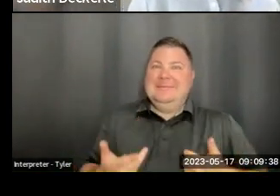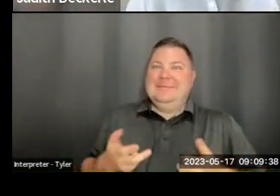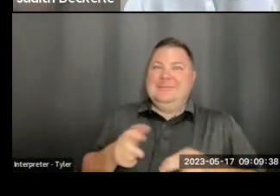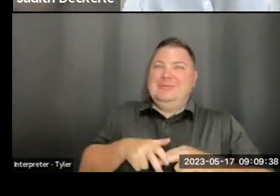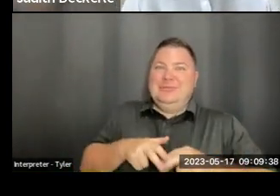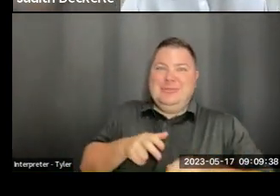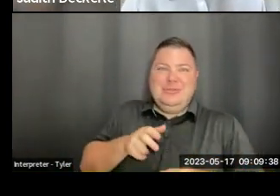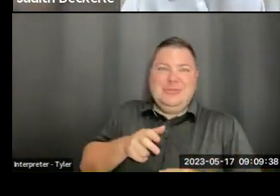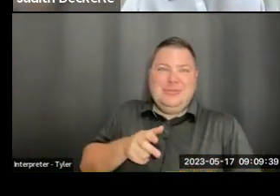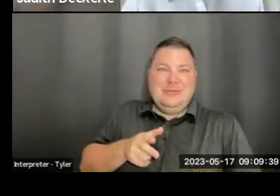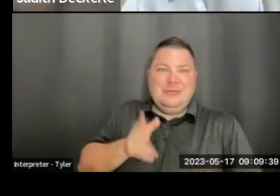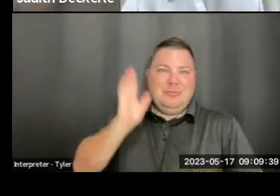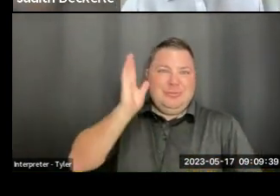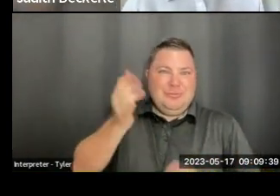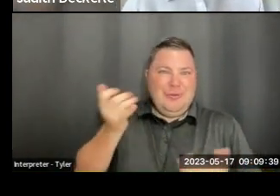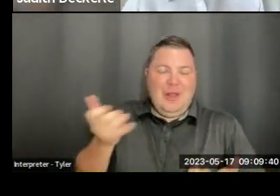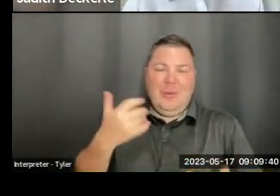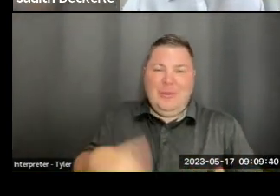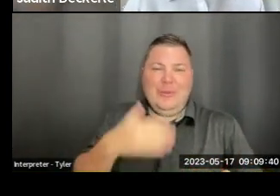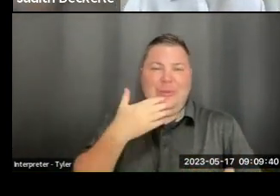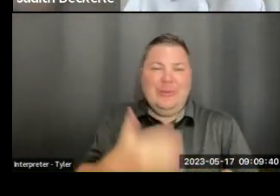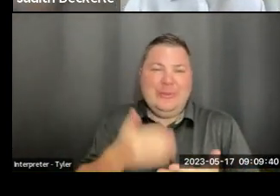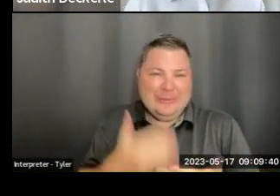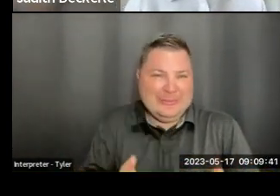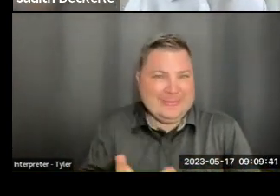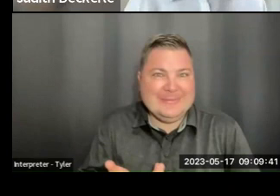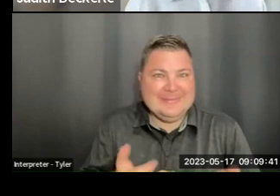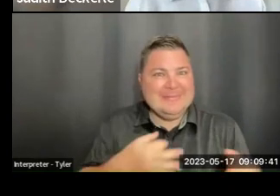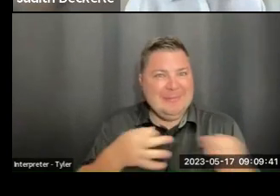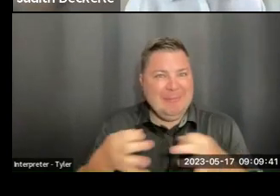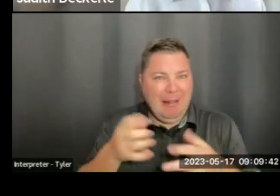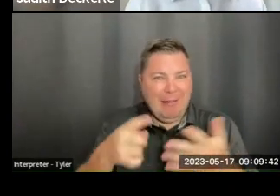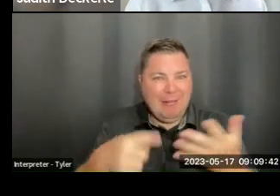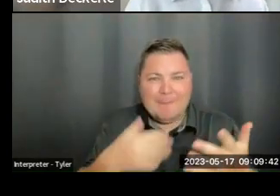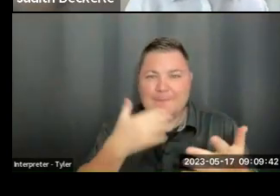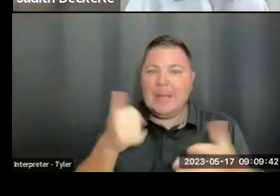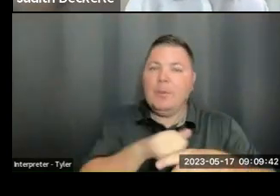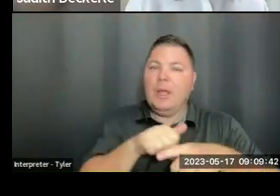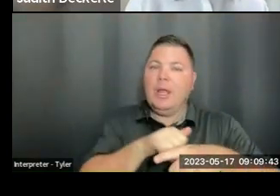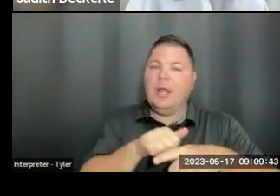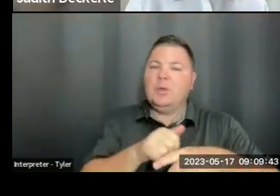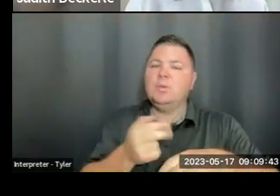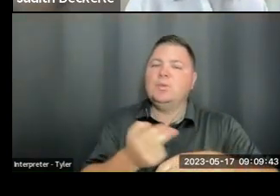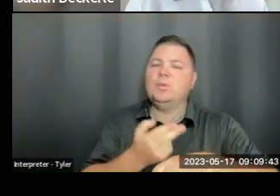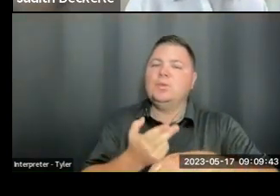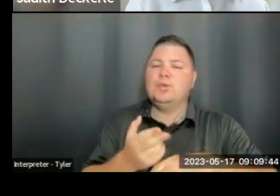Judith: Good morning. I really appreciate being asked to